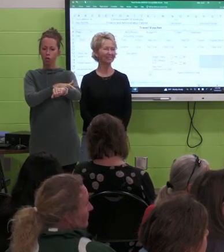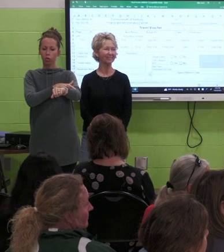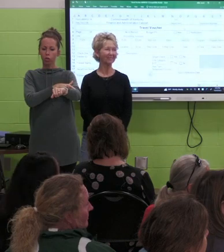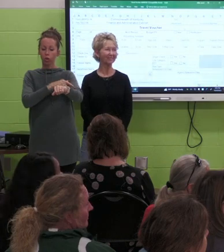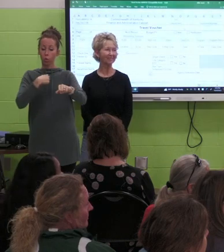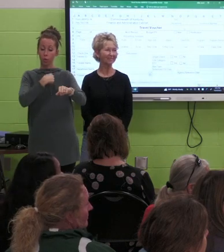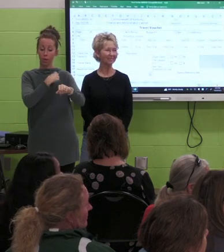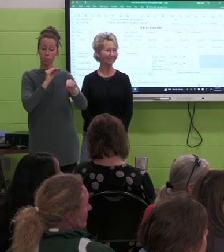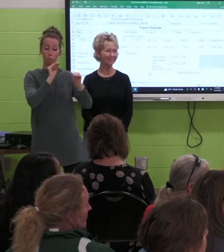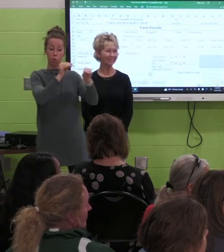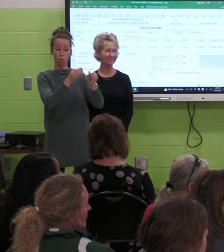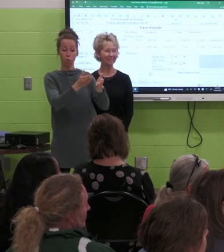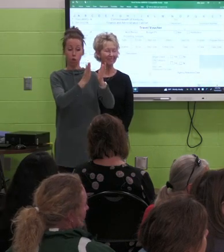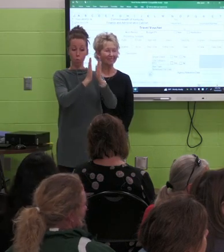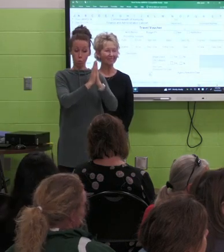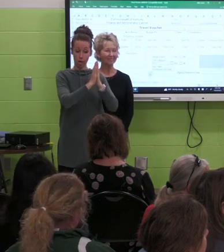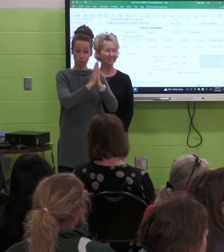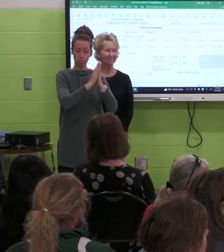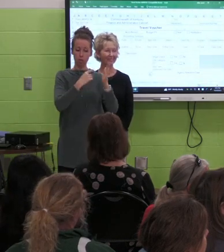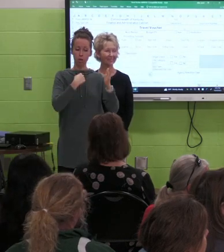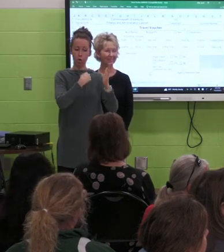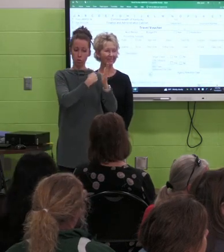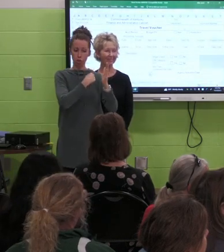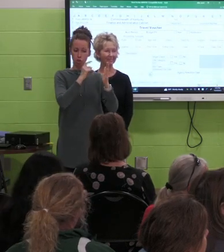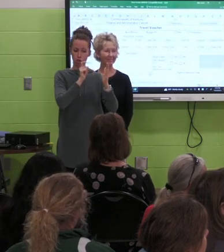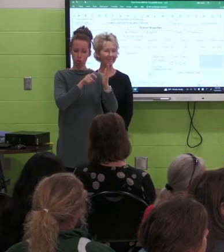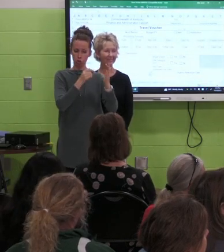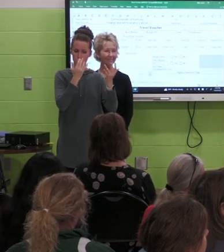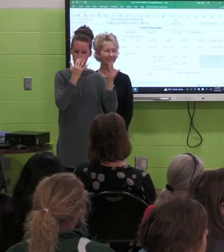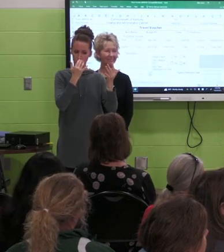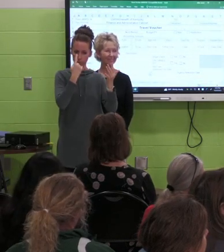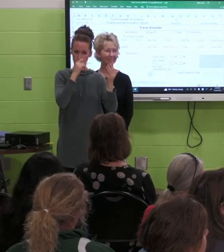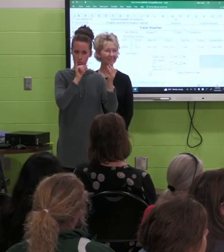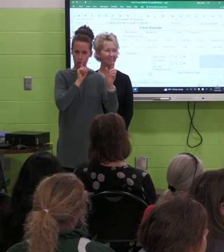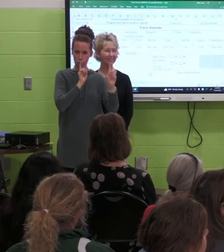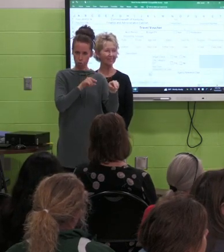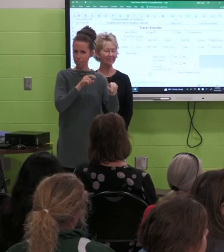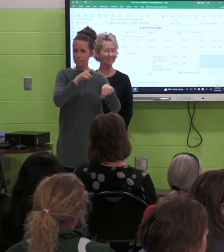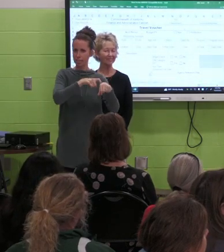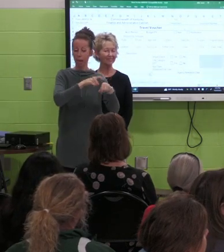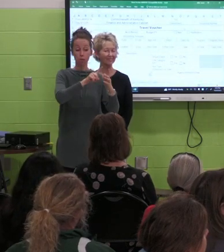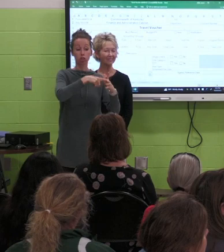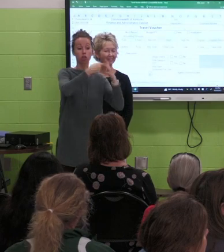we expect to be able for it to be ordered like from from start to finish from when we put in a